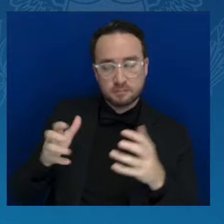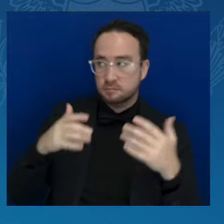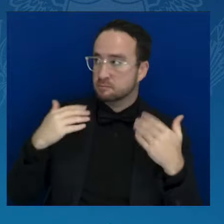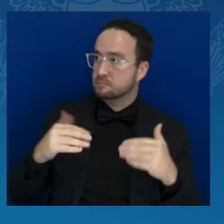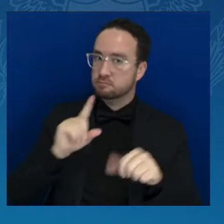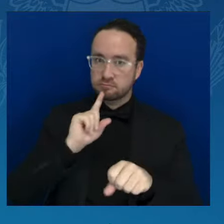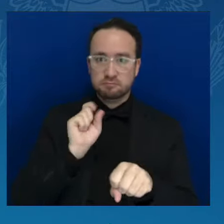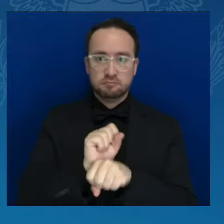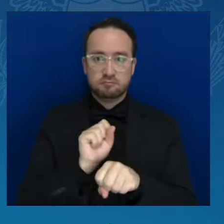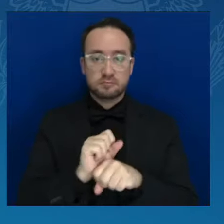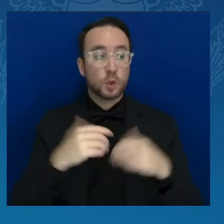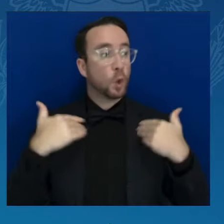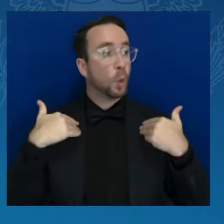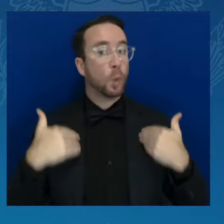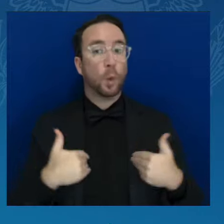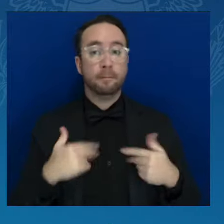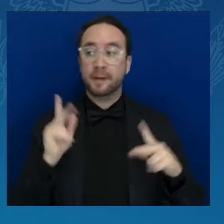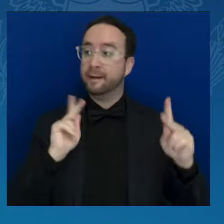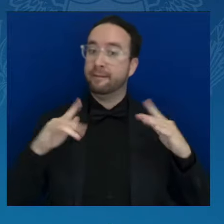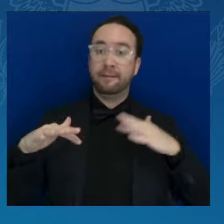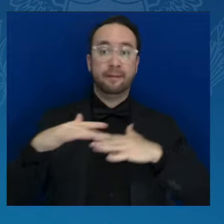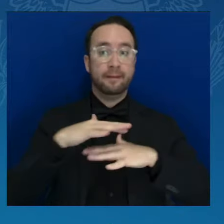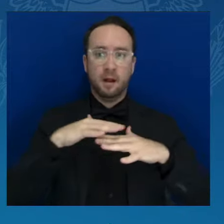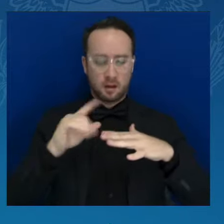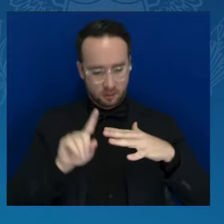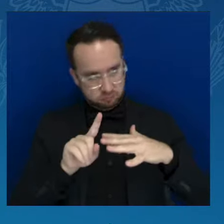All these activities are rooted in international partnerships.